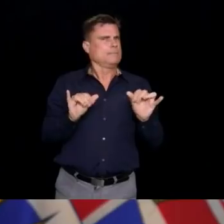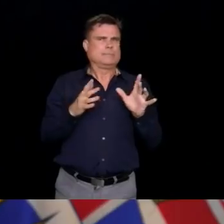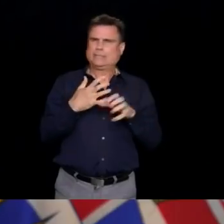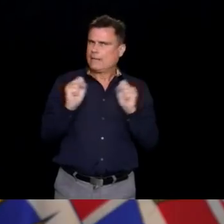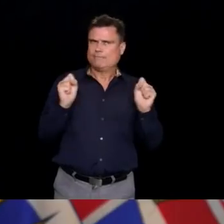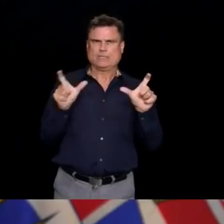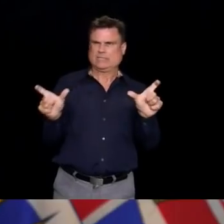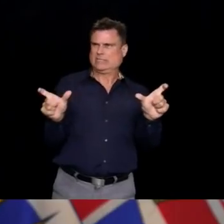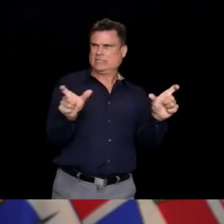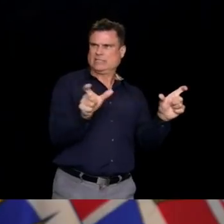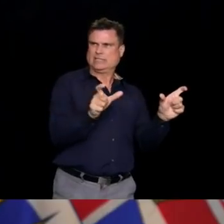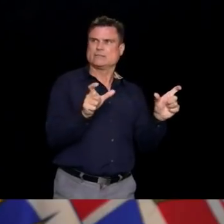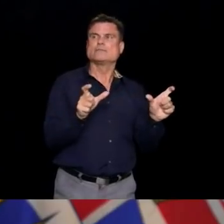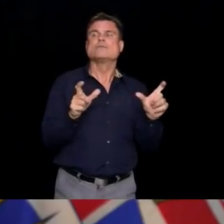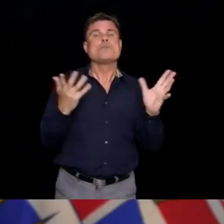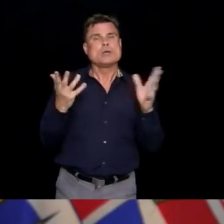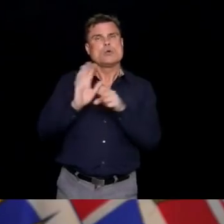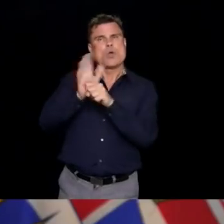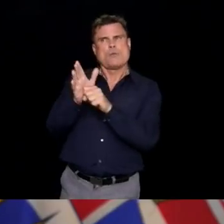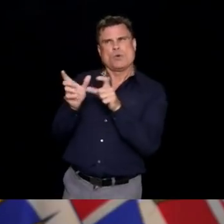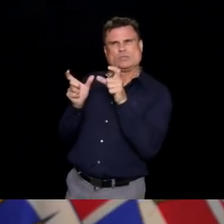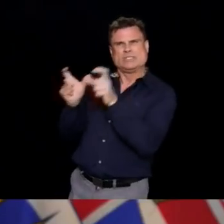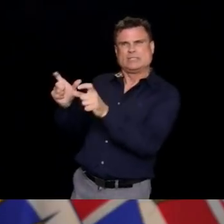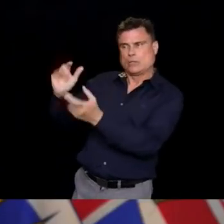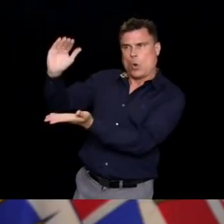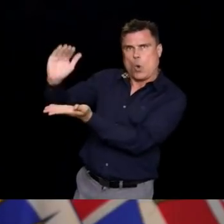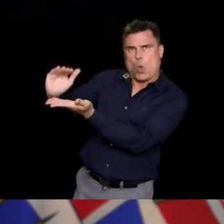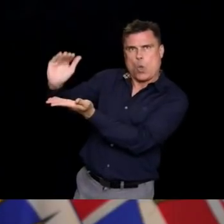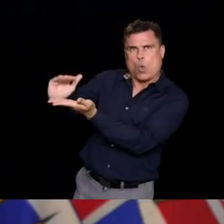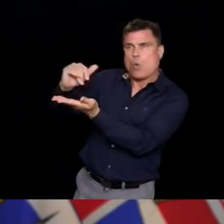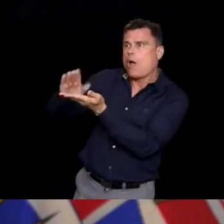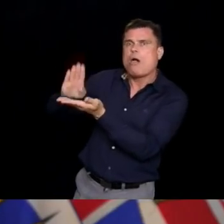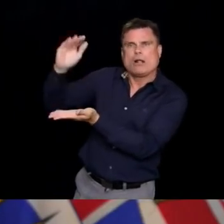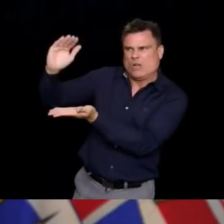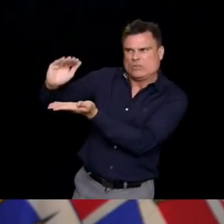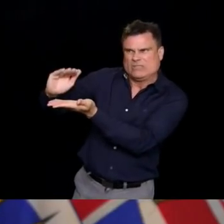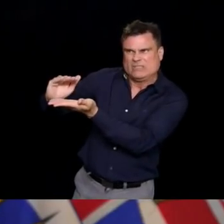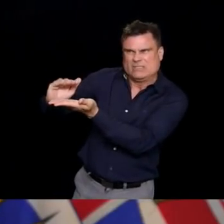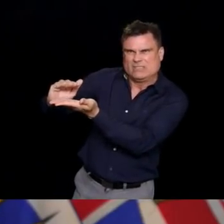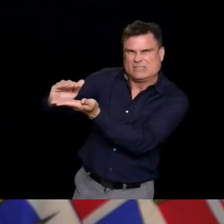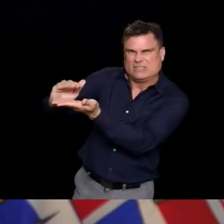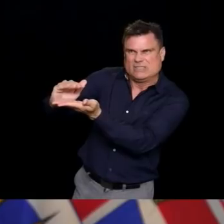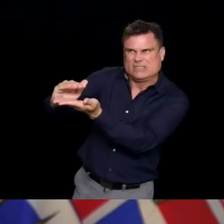Socialize safely. Play safe and stay safe. So that we can keep our COVID-19 low and slow